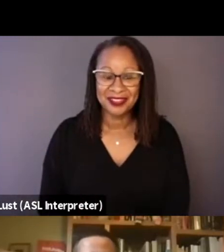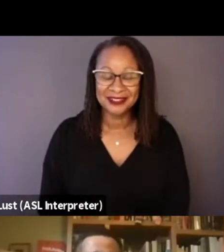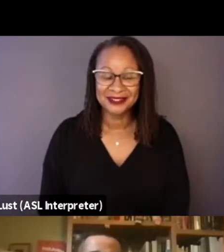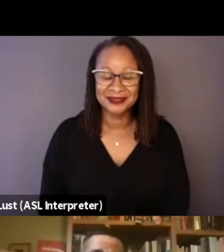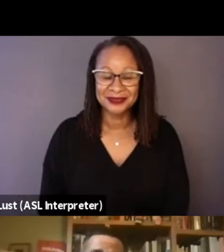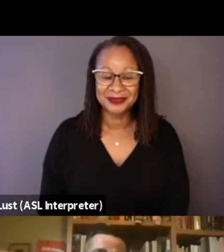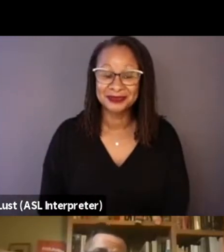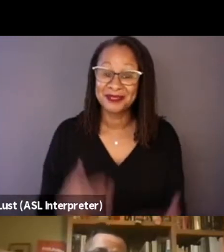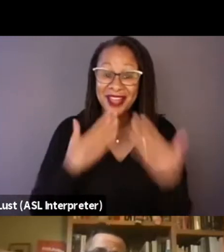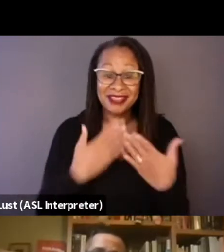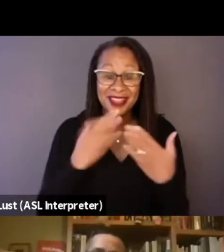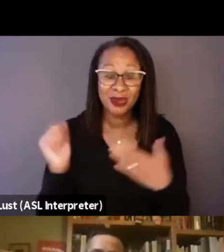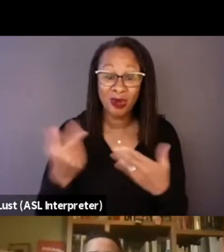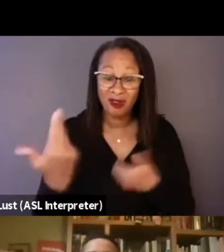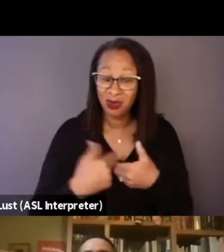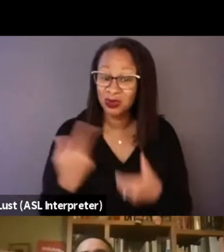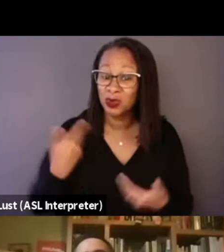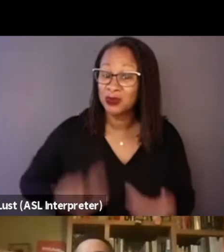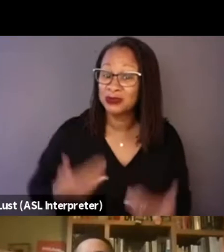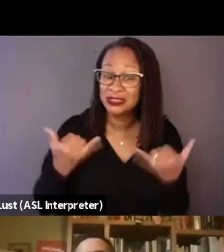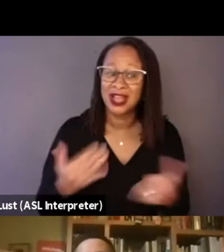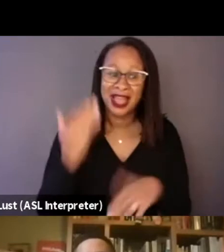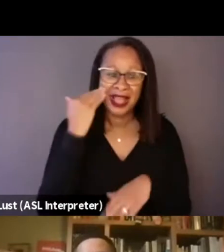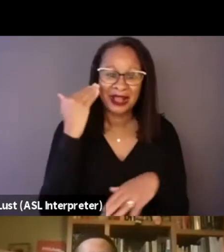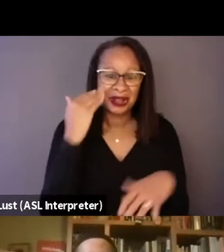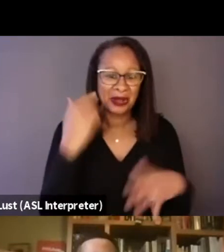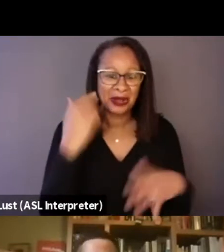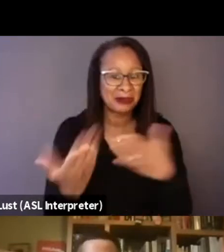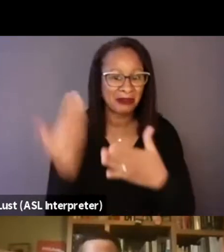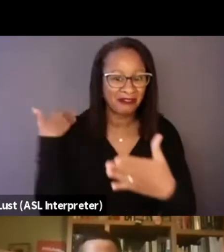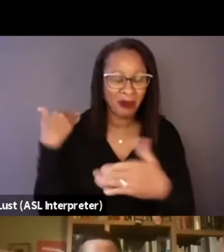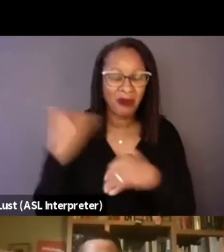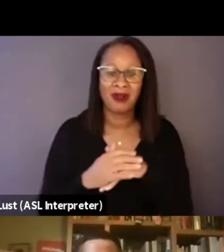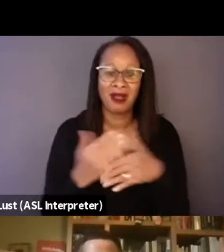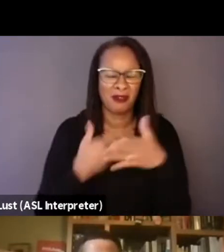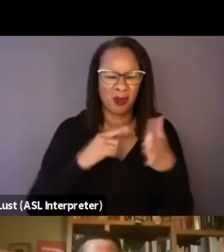So thank you all for being here and I know I said before the cameras came on,